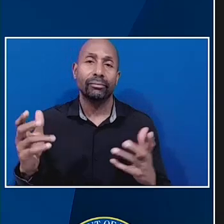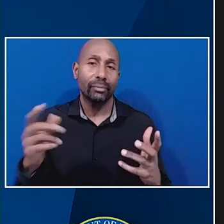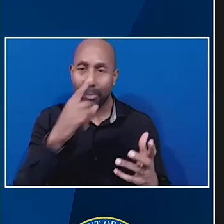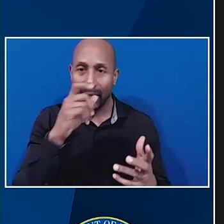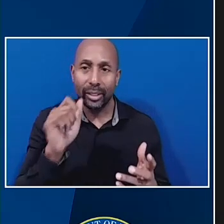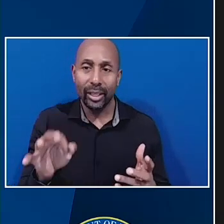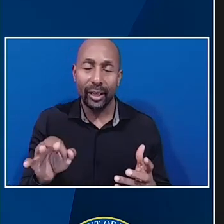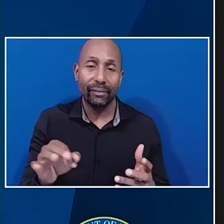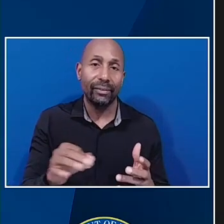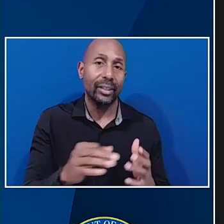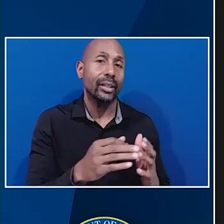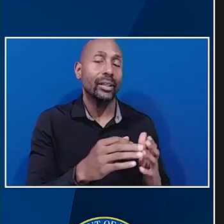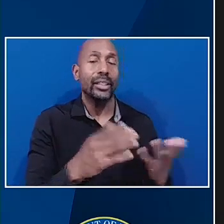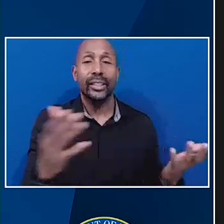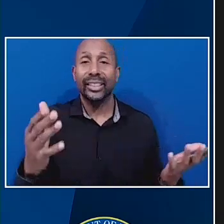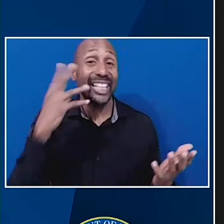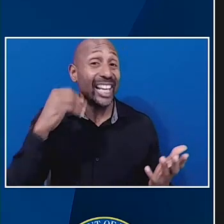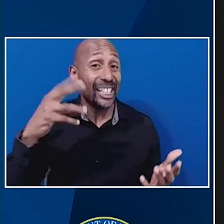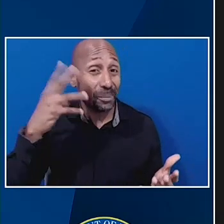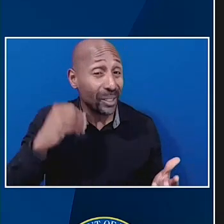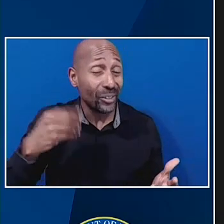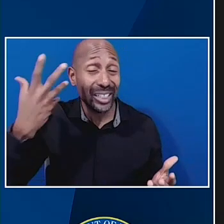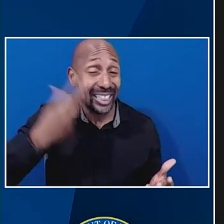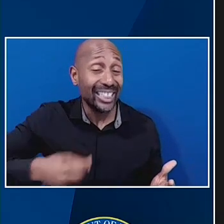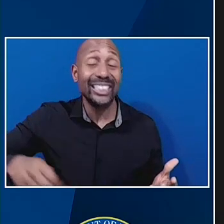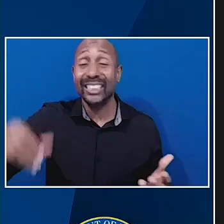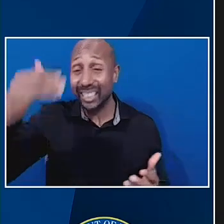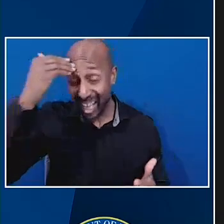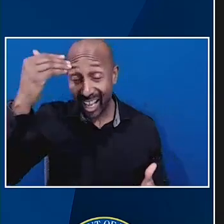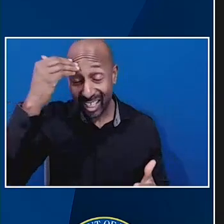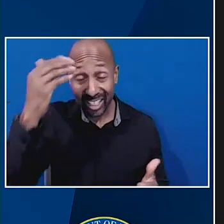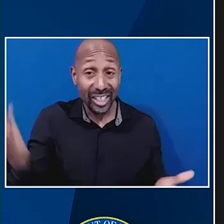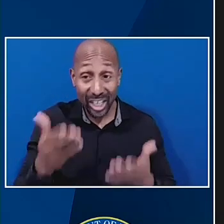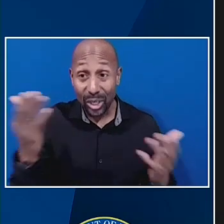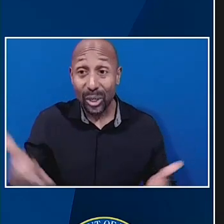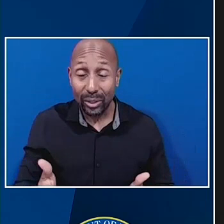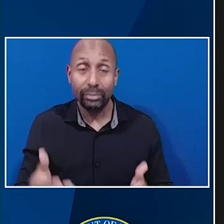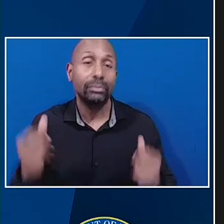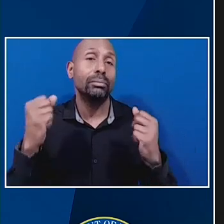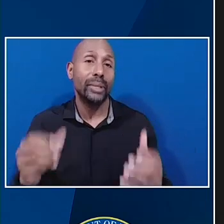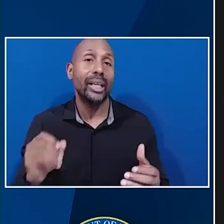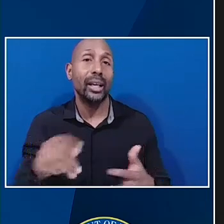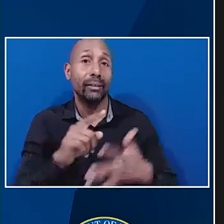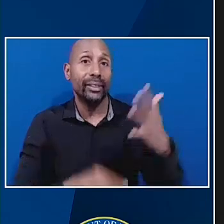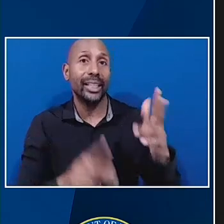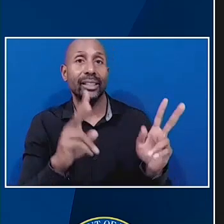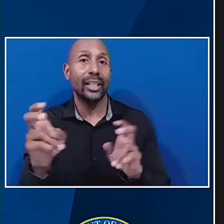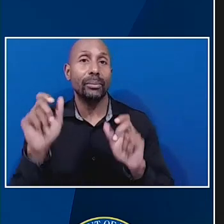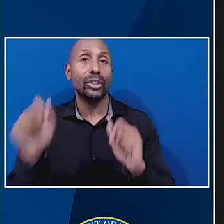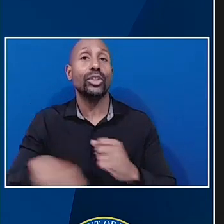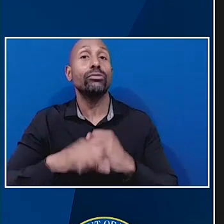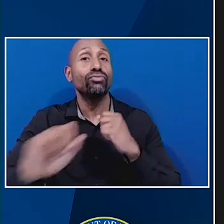around this table. I think discussions of a lot of these topics could go on indefinitely, but there does, unfortunately, have to be a limit to